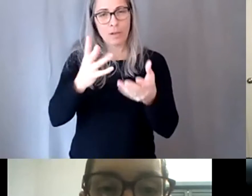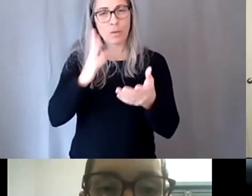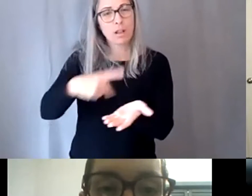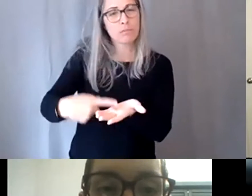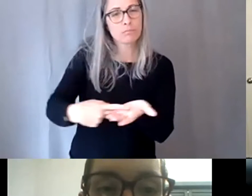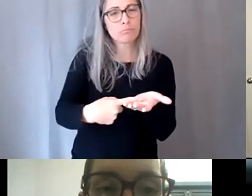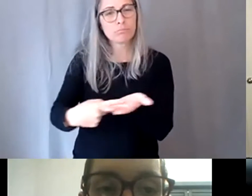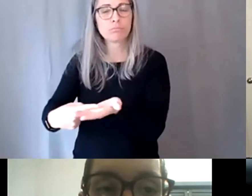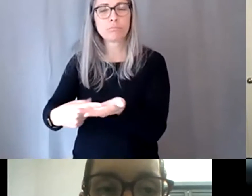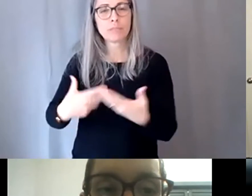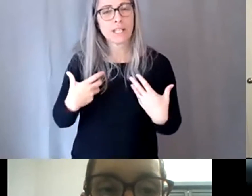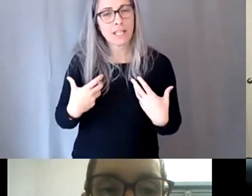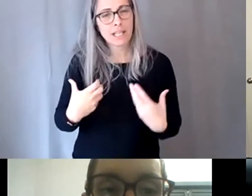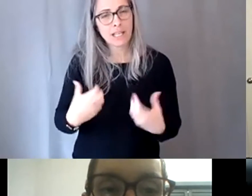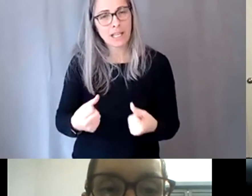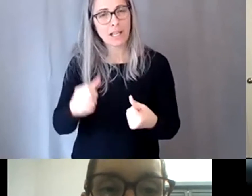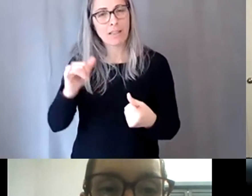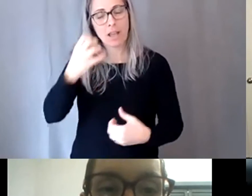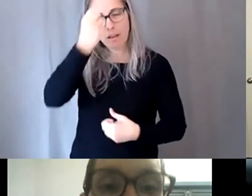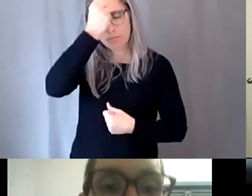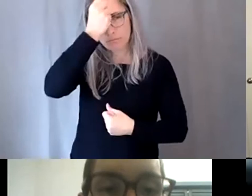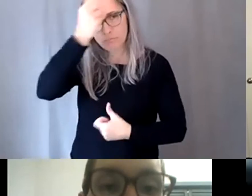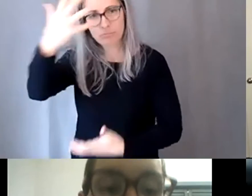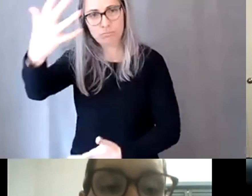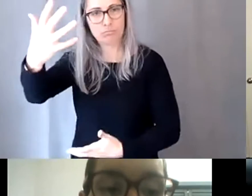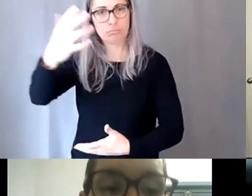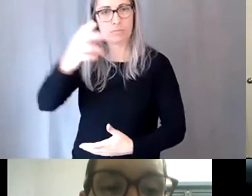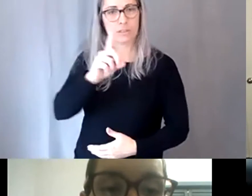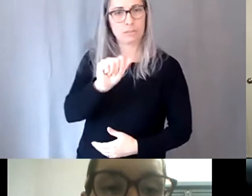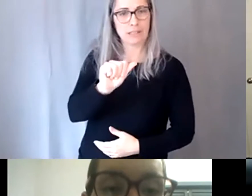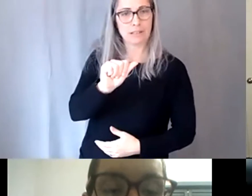discussing decolonizing disability but also trauma the current